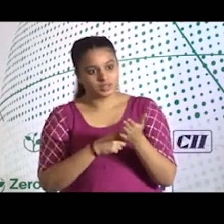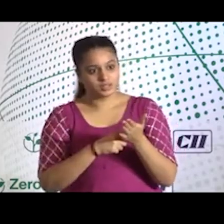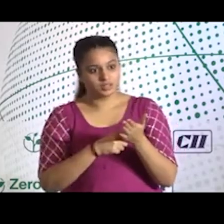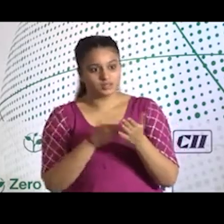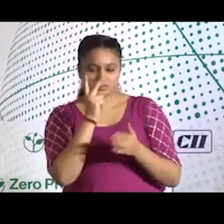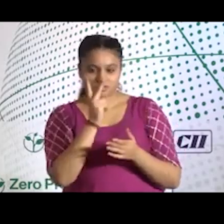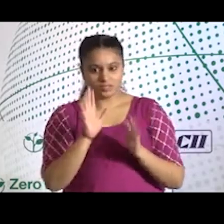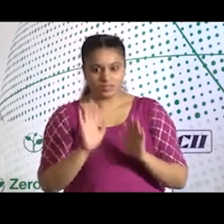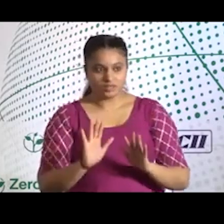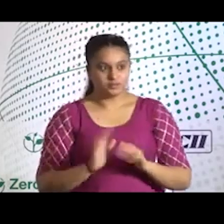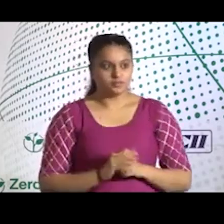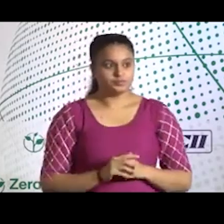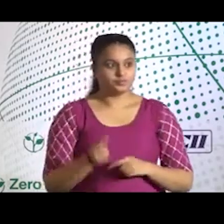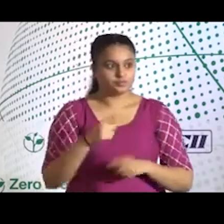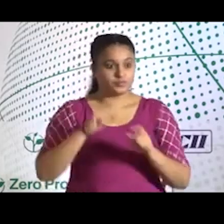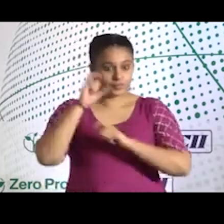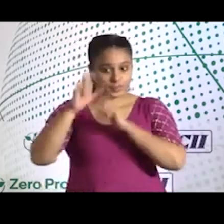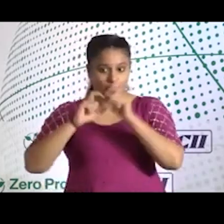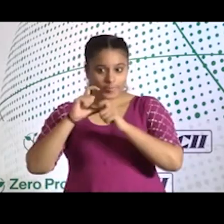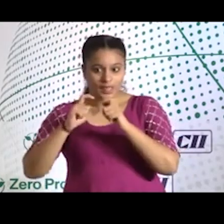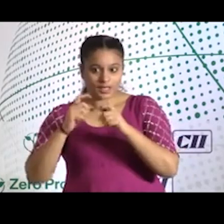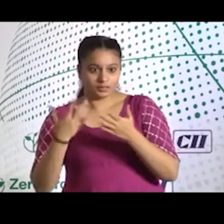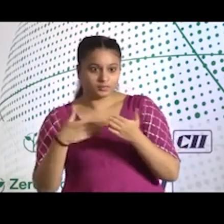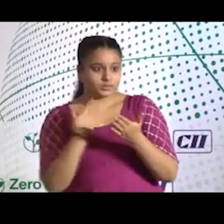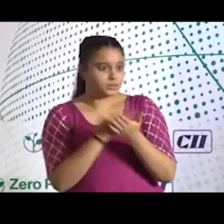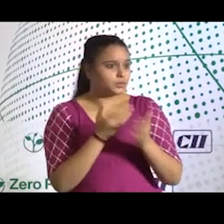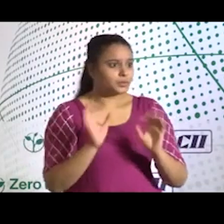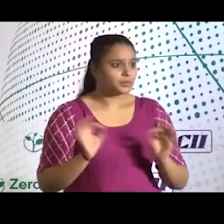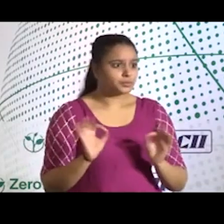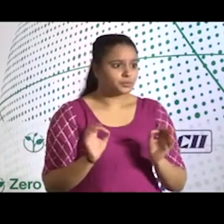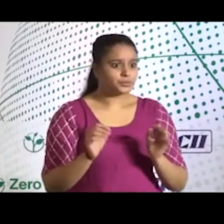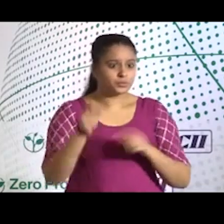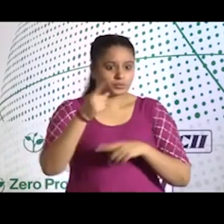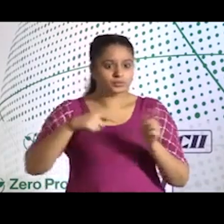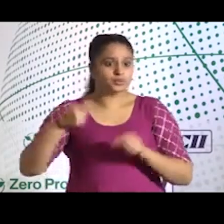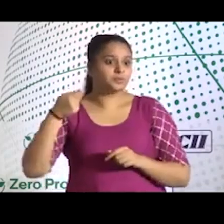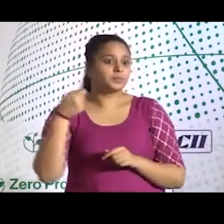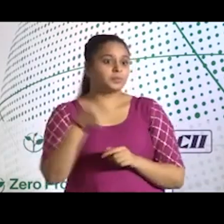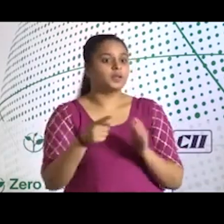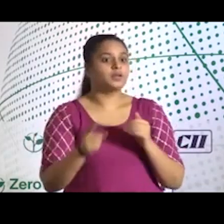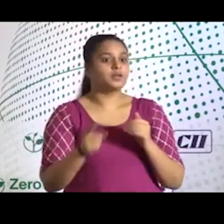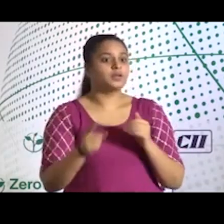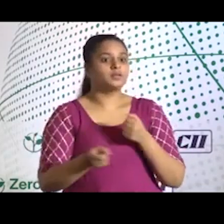if companies are not complying, they have to pay a fine.